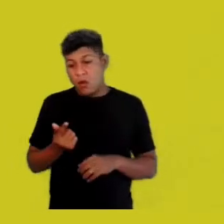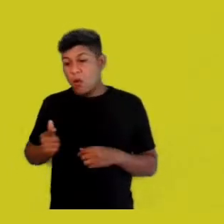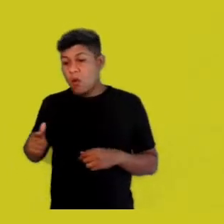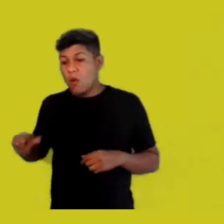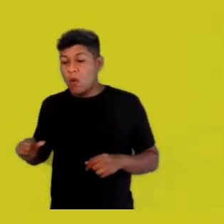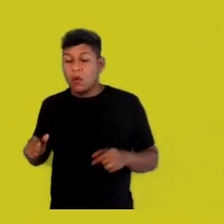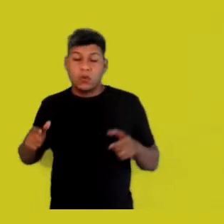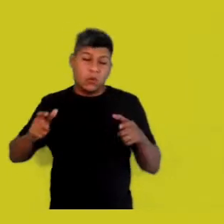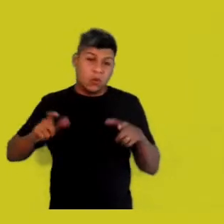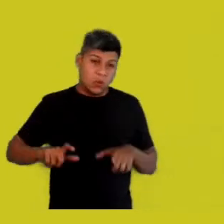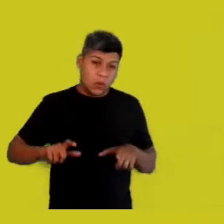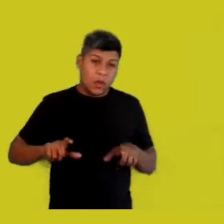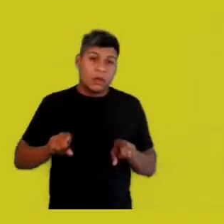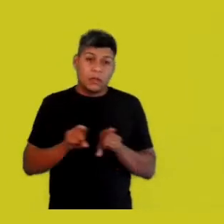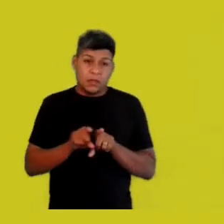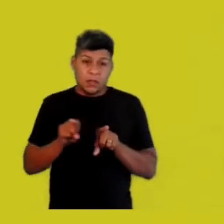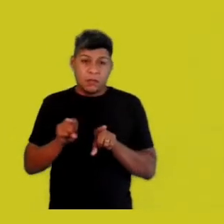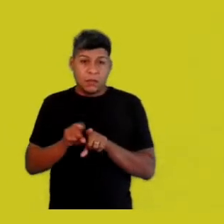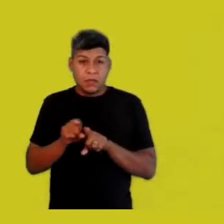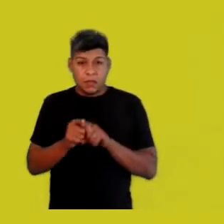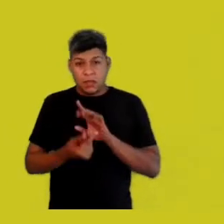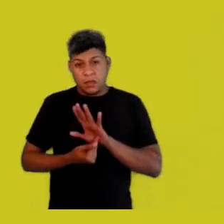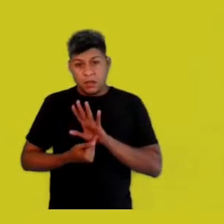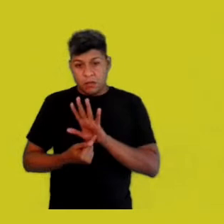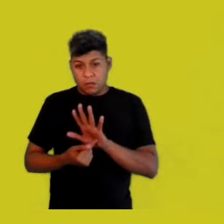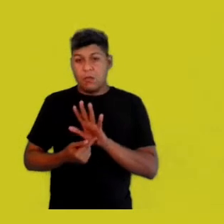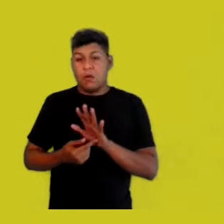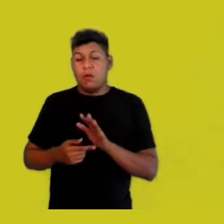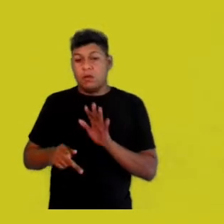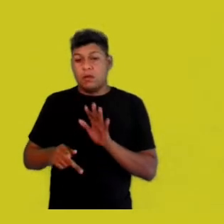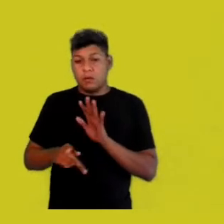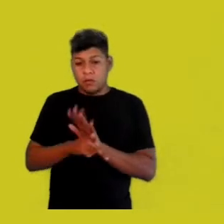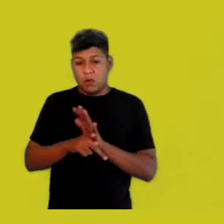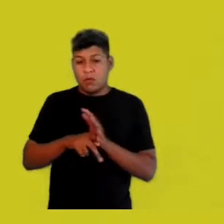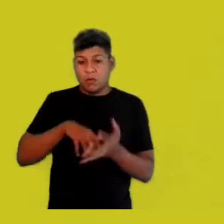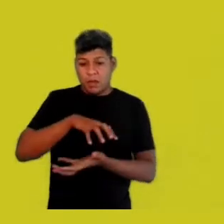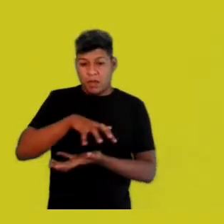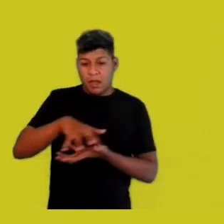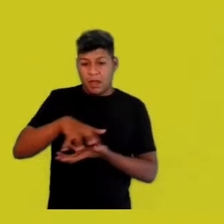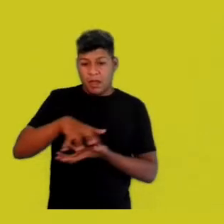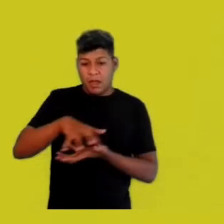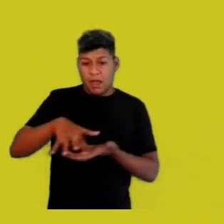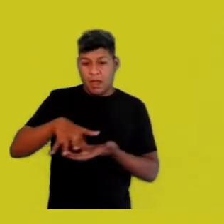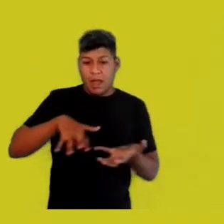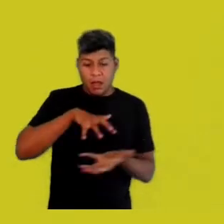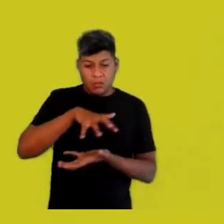and also transits between this chaos-opening and the chaos-confusion.